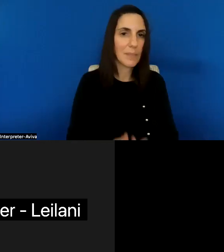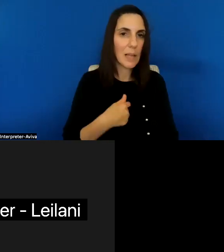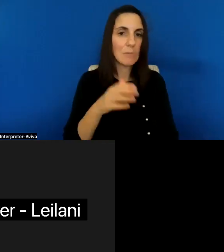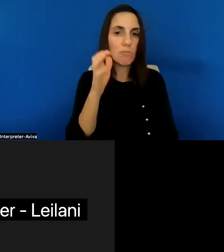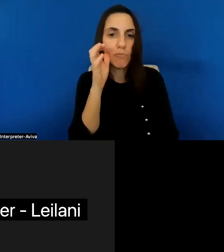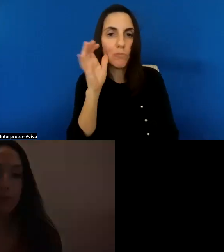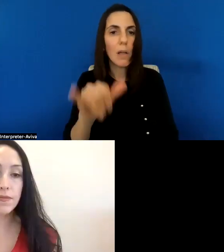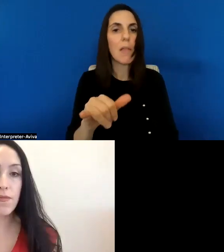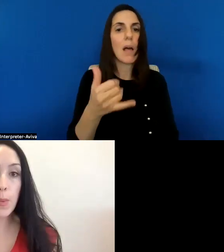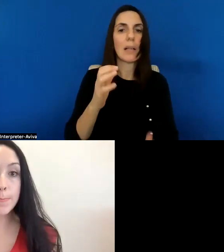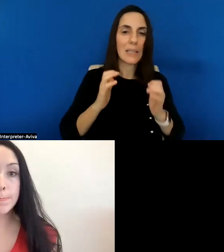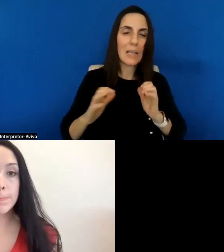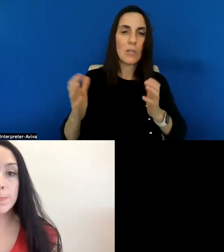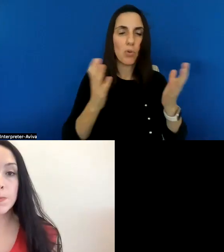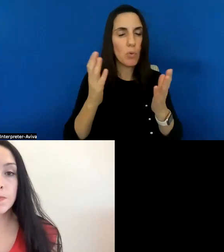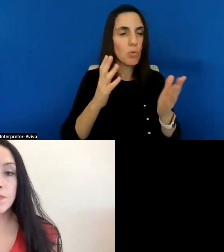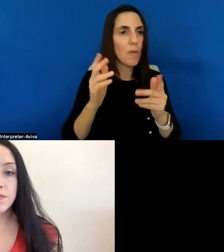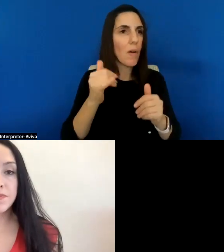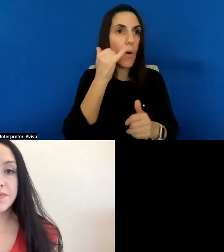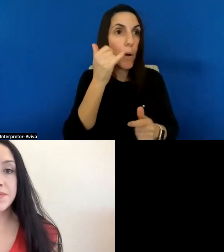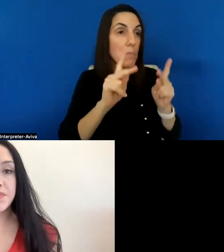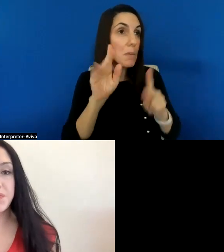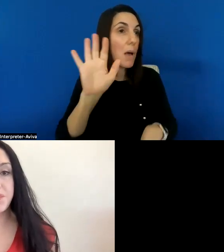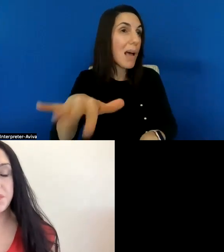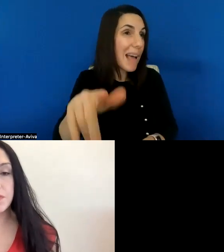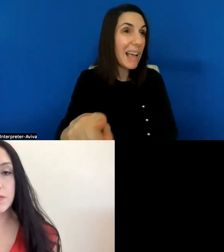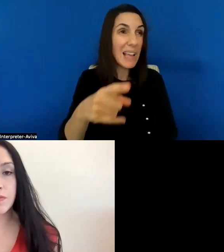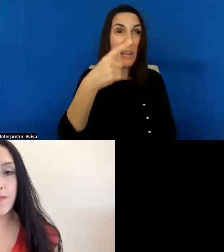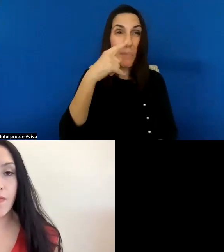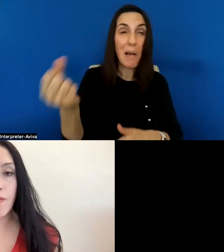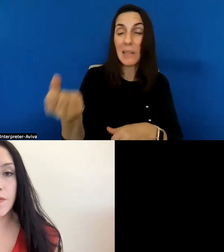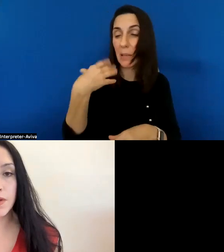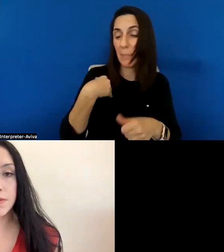service calls and hear people all the time saying, Hey, can you send me a check for a